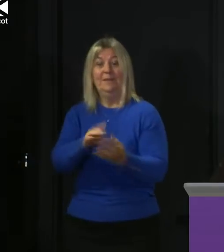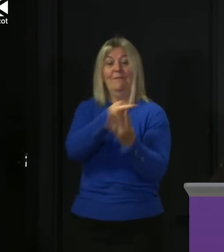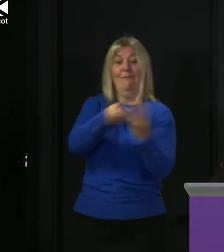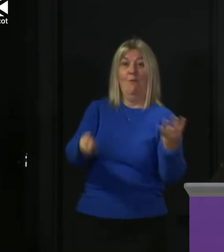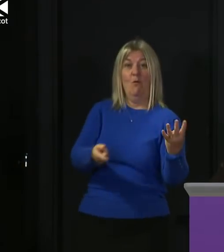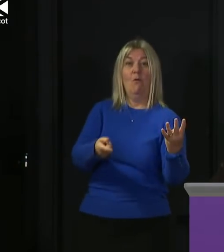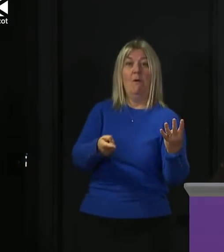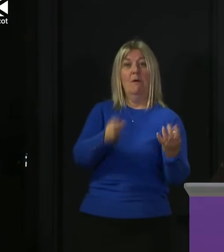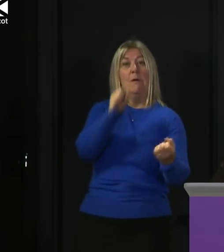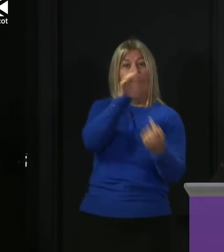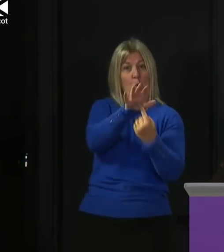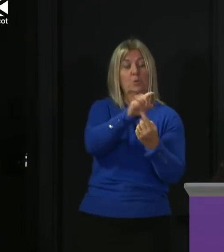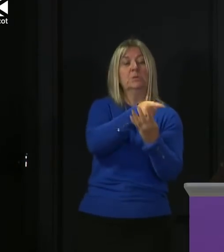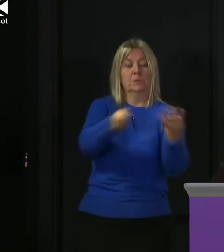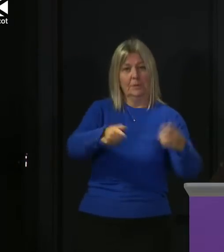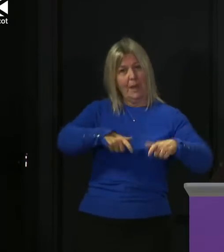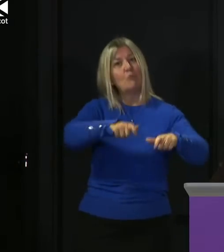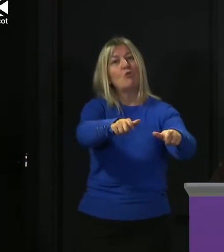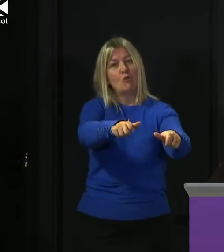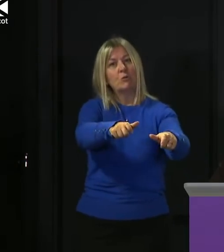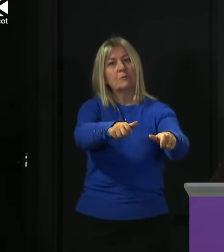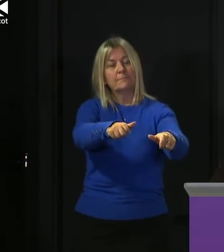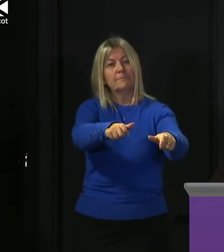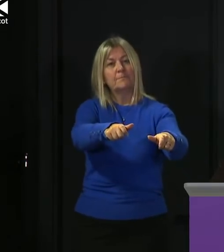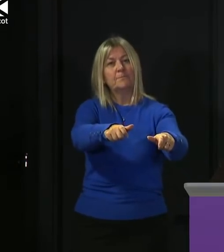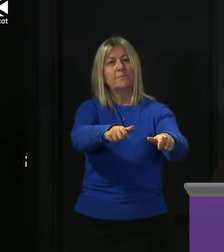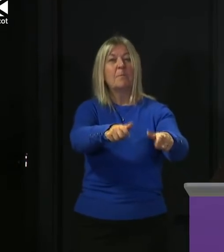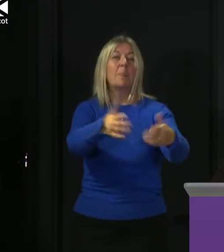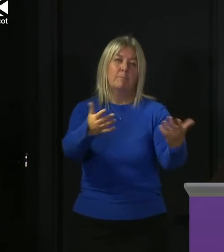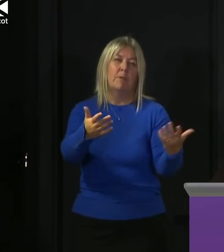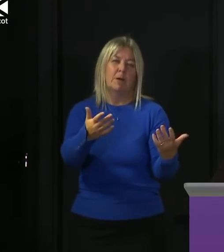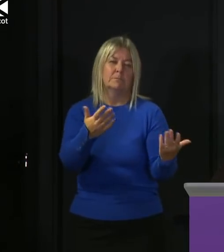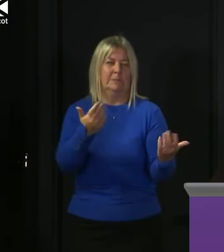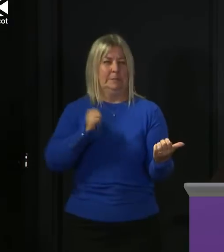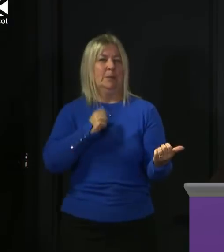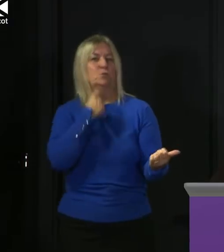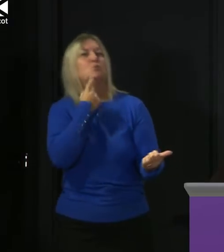of the health service underway. But the Health Secretary as I say, I think it is tomorrow, will